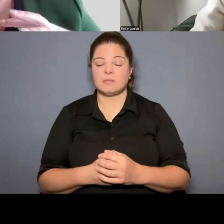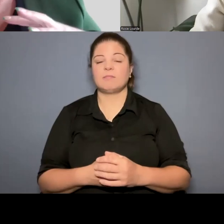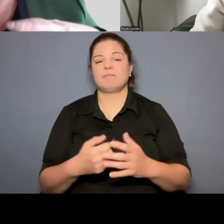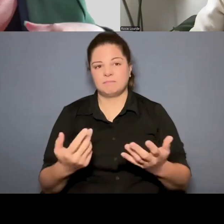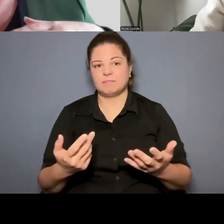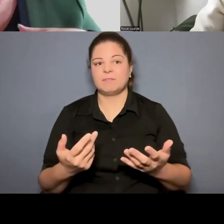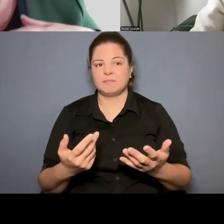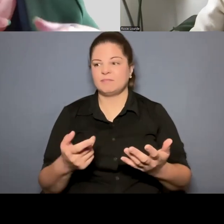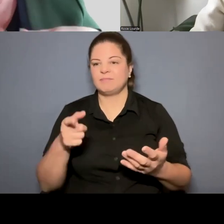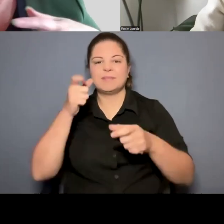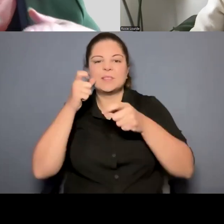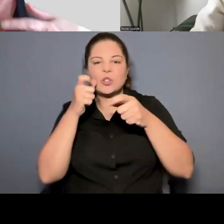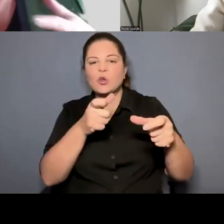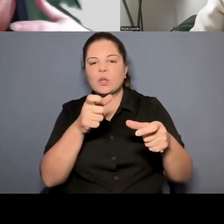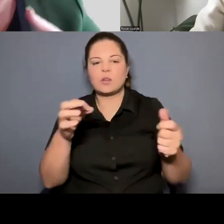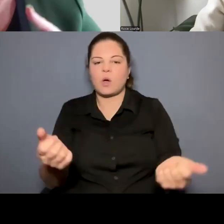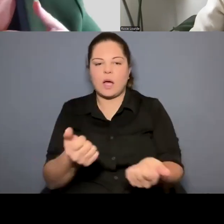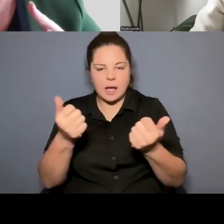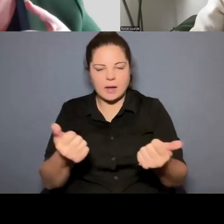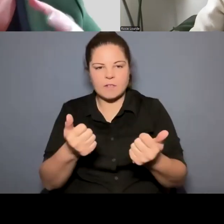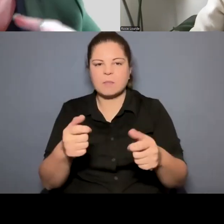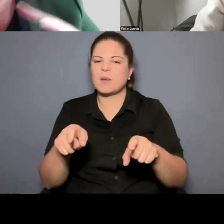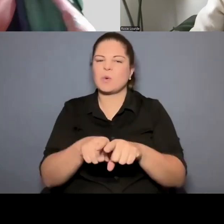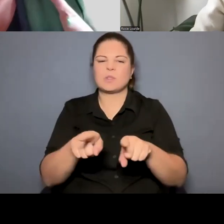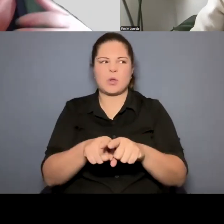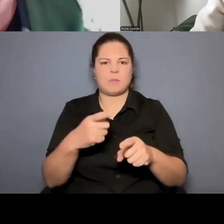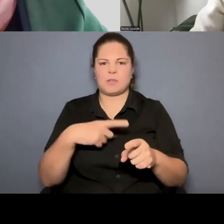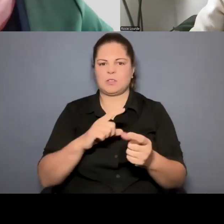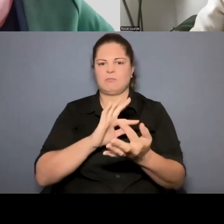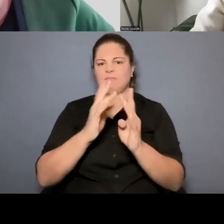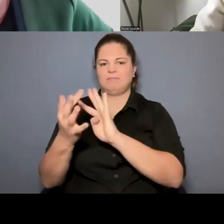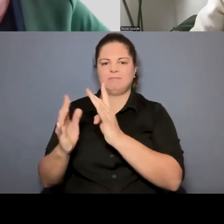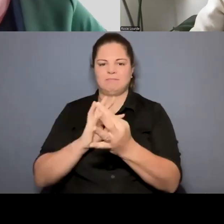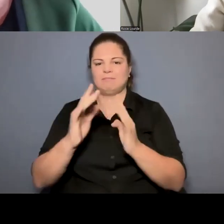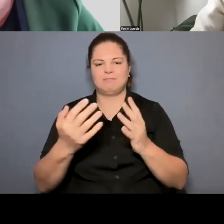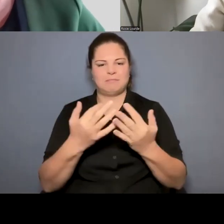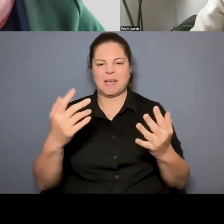but also that intersection of a whole lot of players in a particular context.